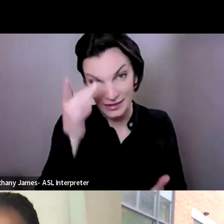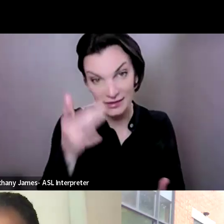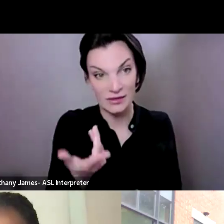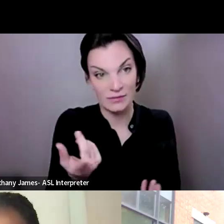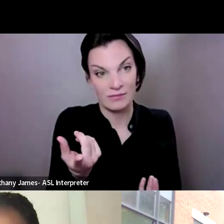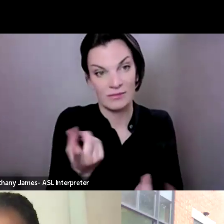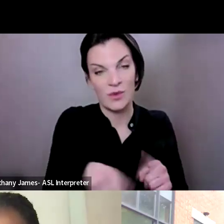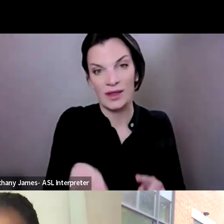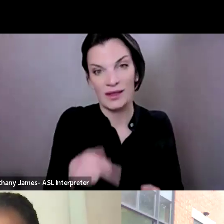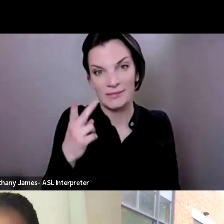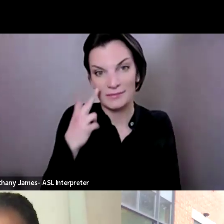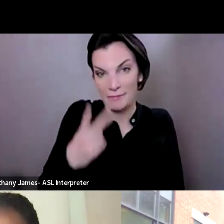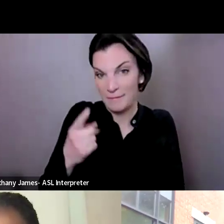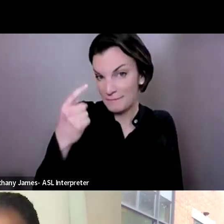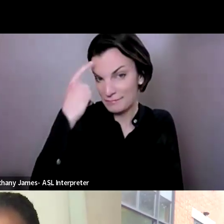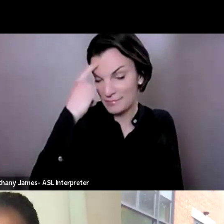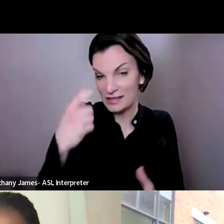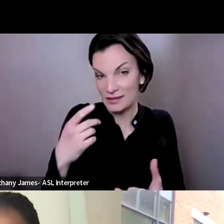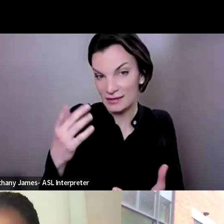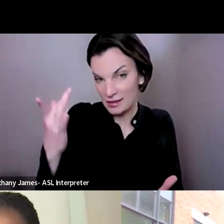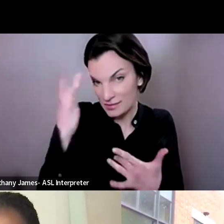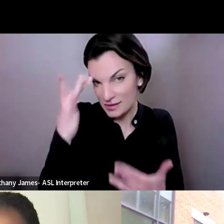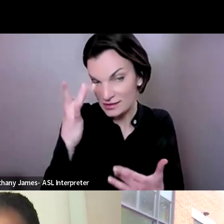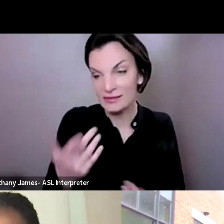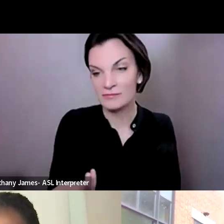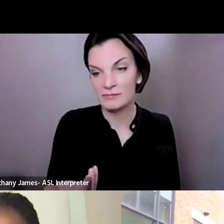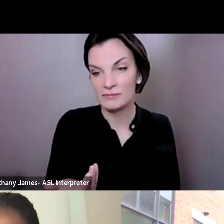mental illness and the fact that everybody, to a certain extent, has days where they're